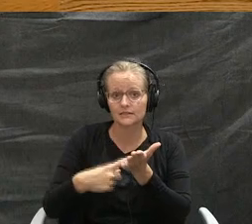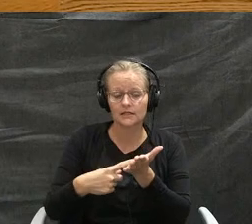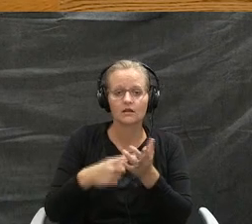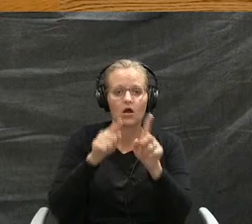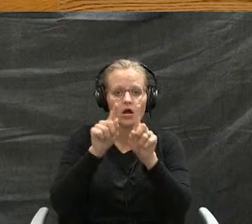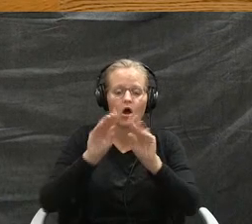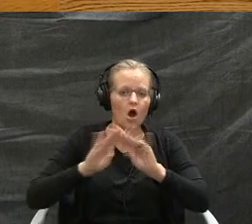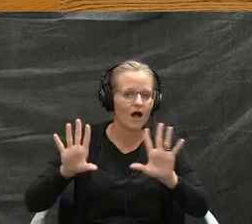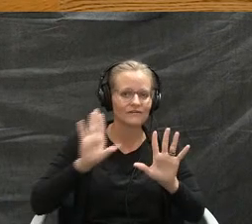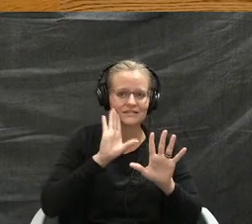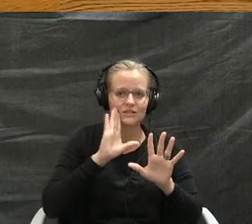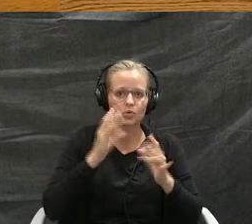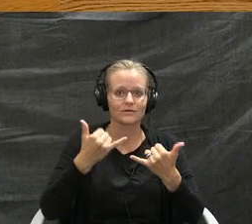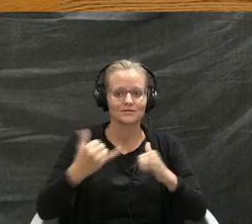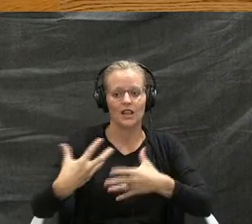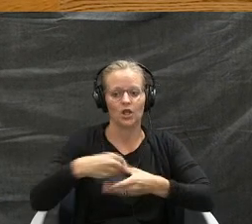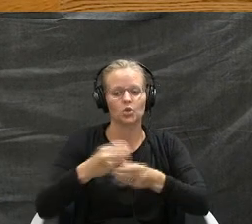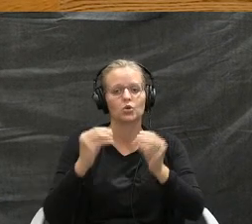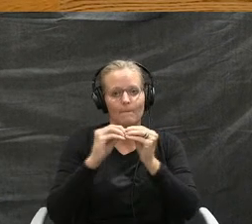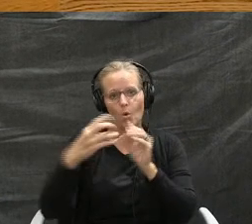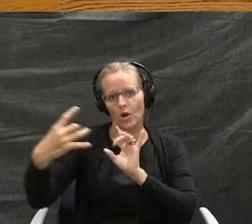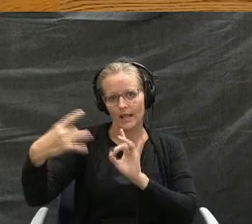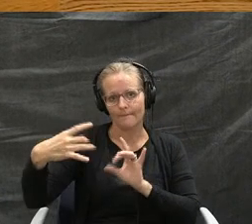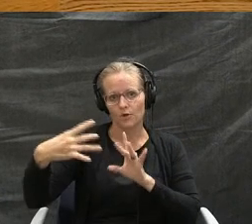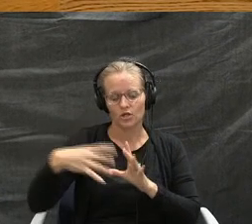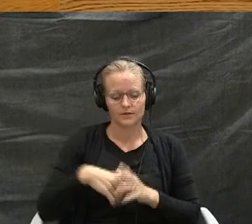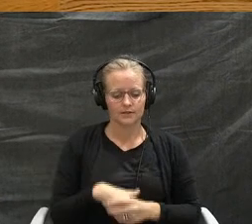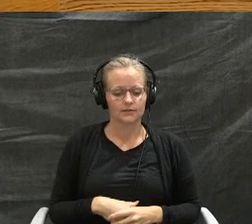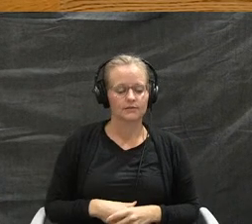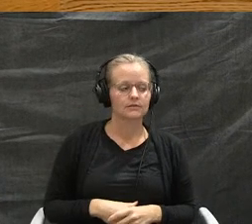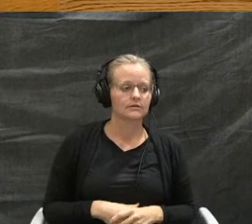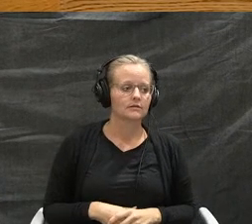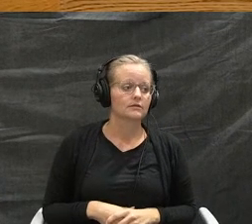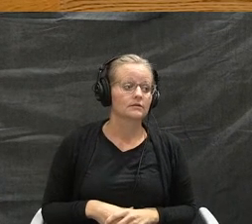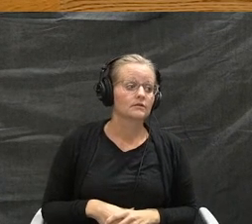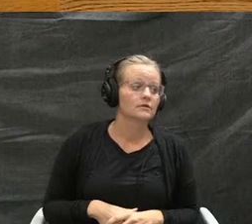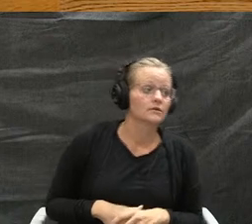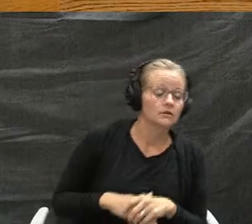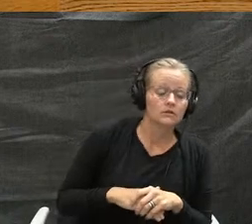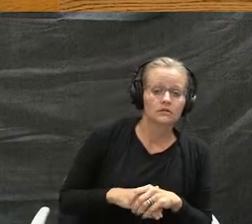Before we jump into any discussion on the plans, I want